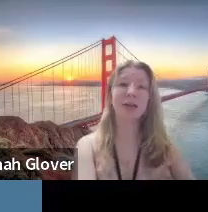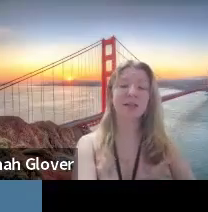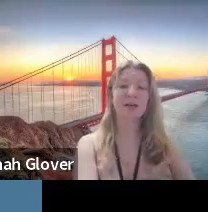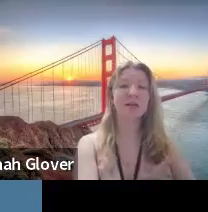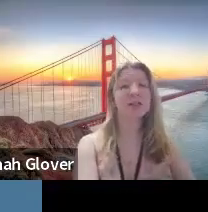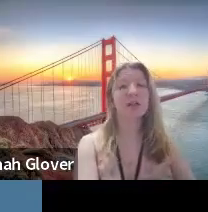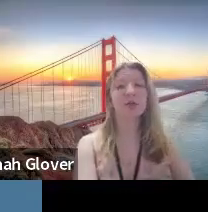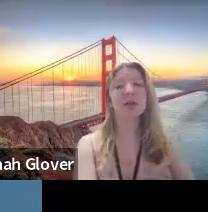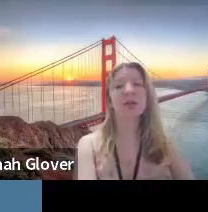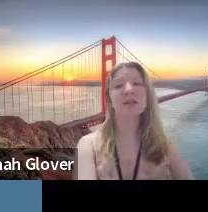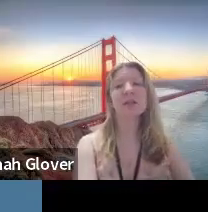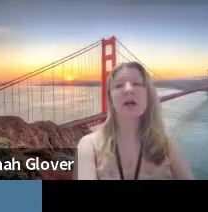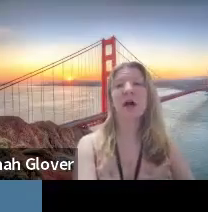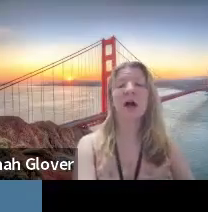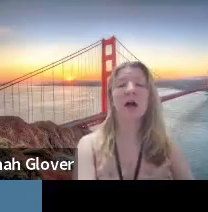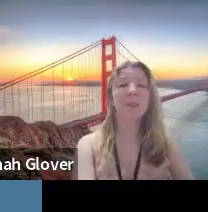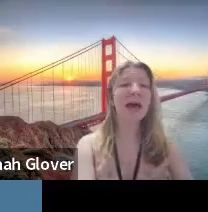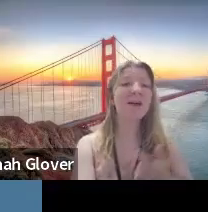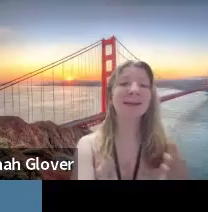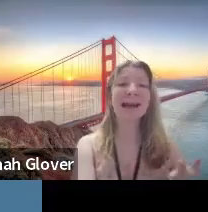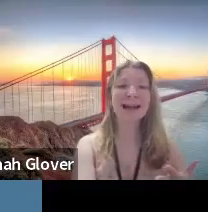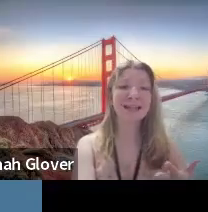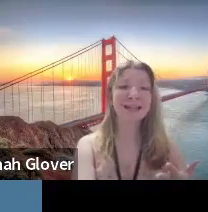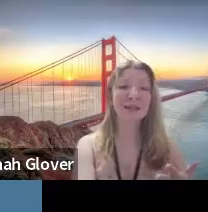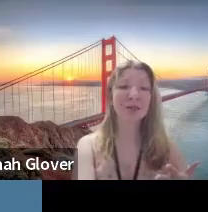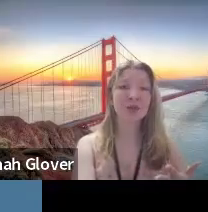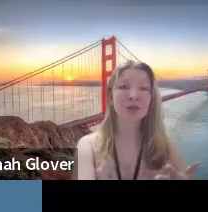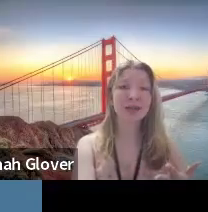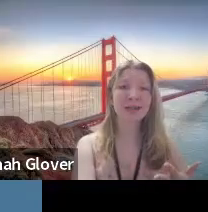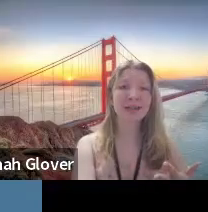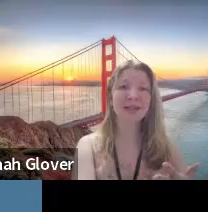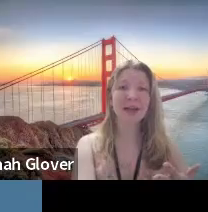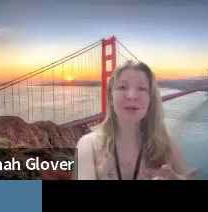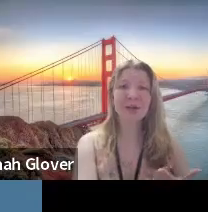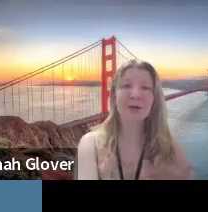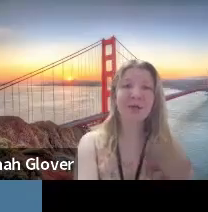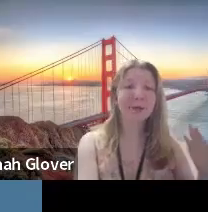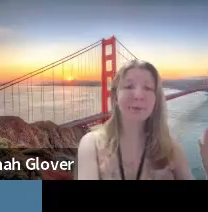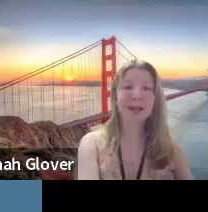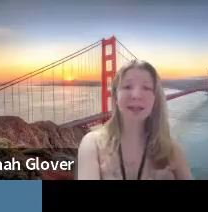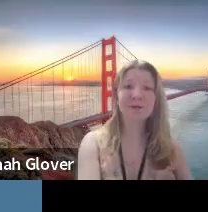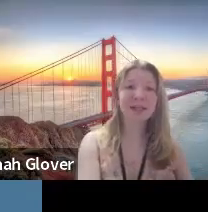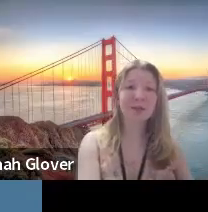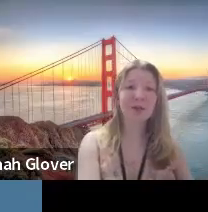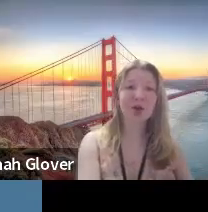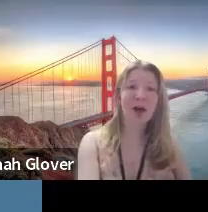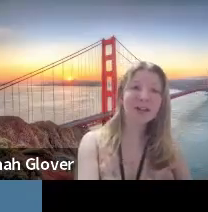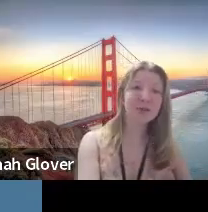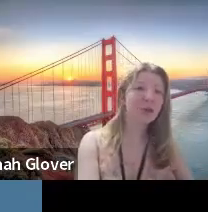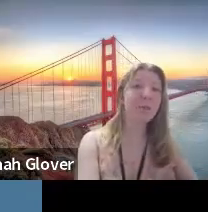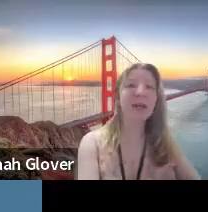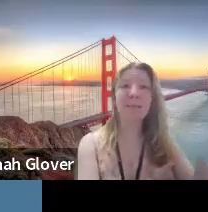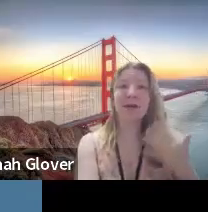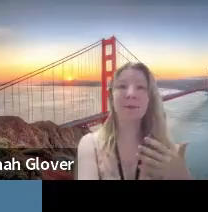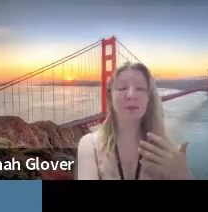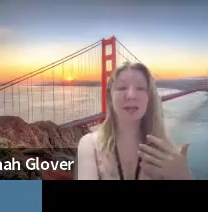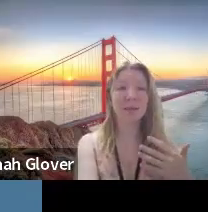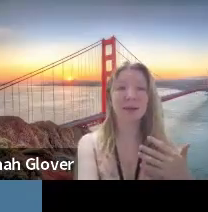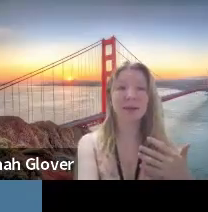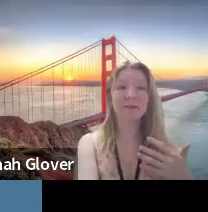are meeting every single one of these topics with your medication . If it costs too much you